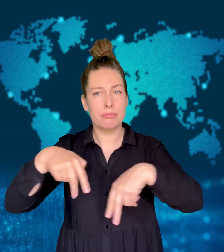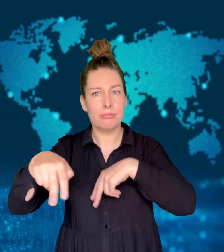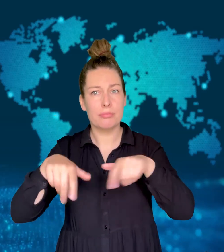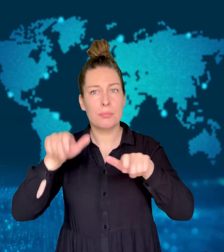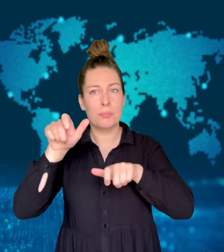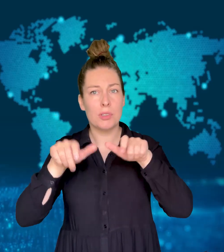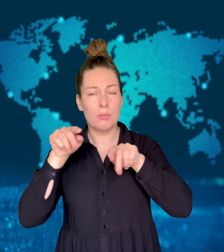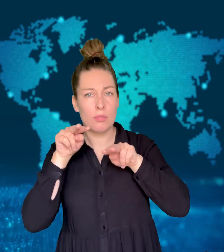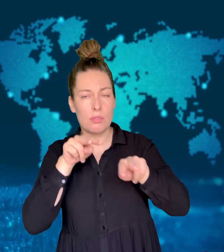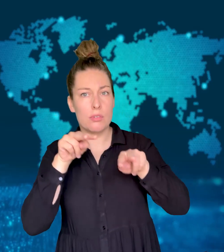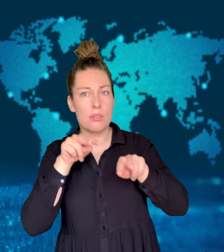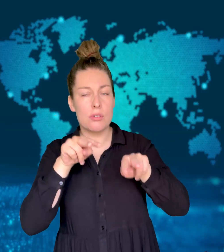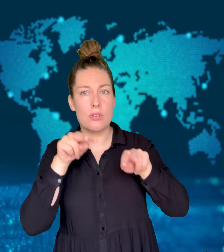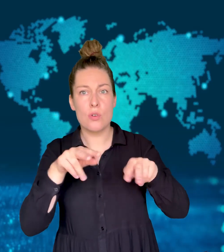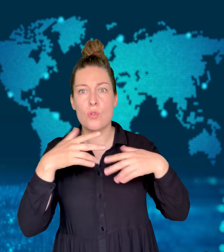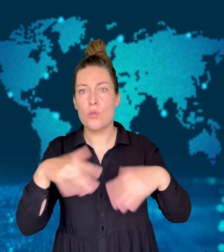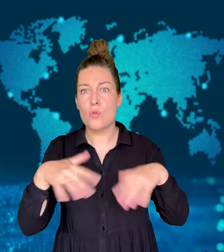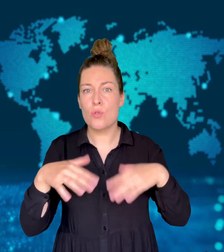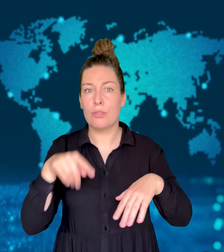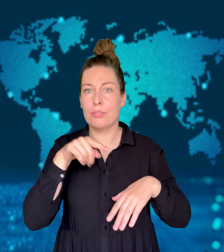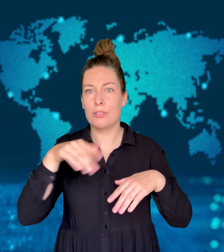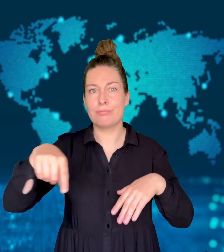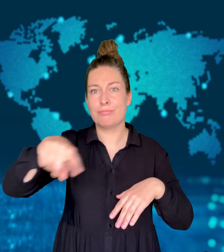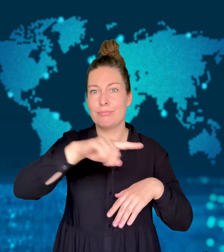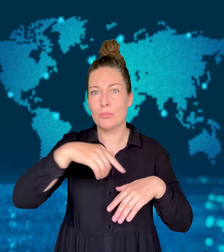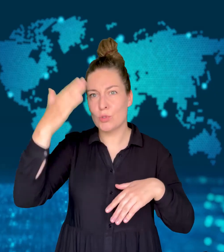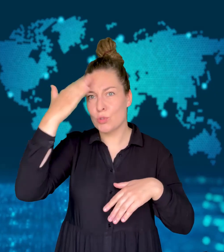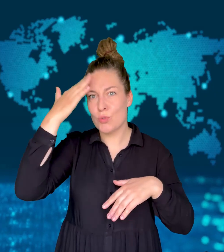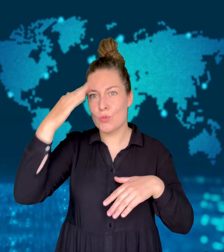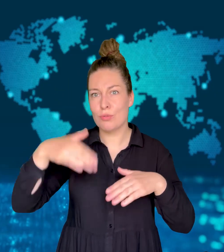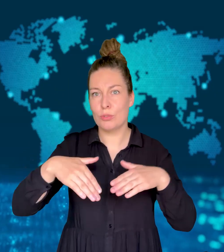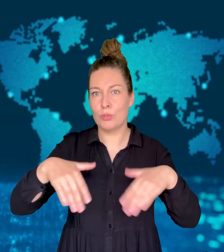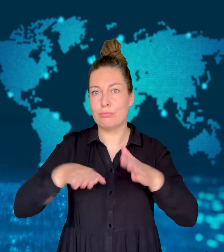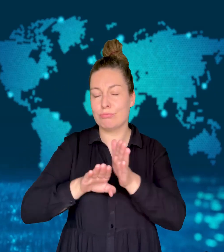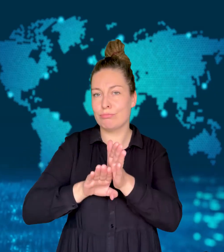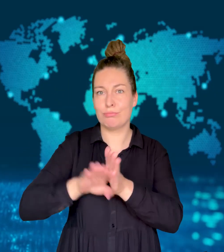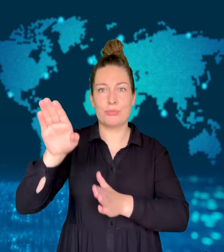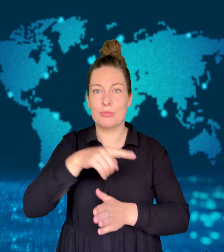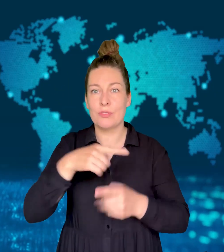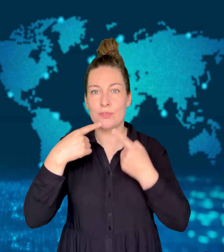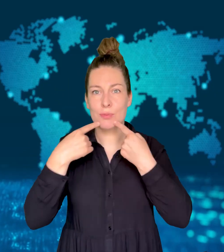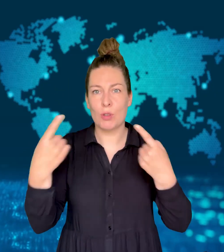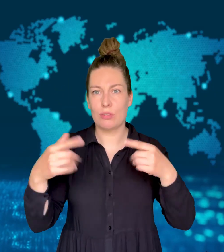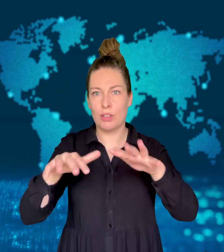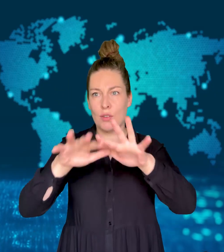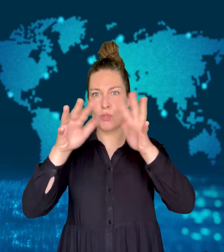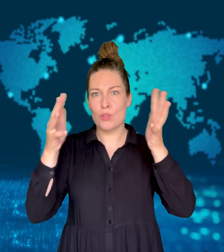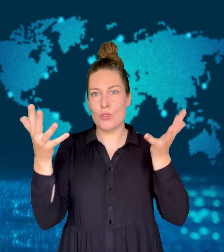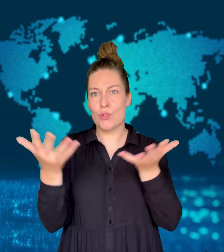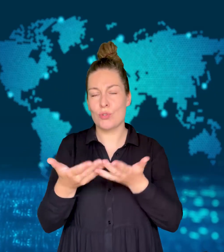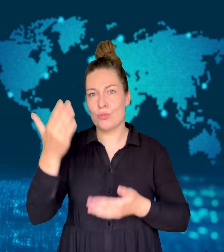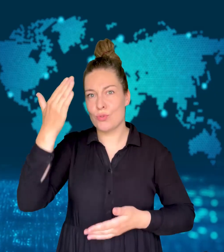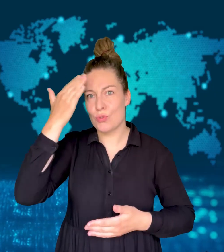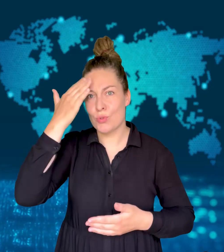In order to do this, she skipped school.